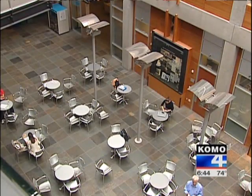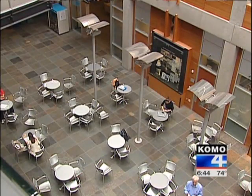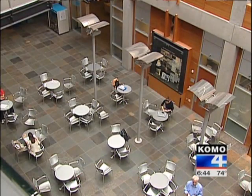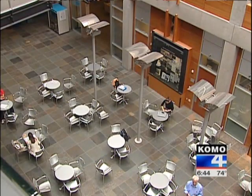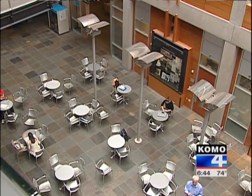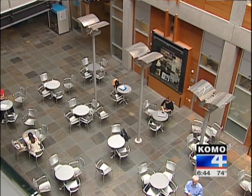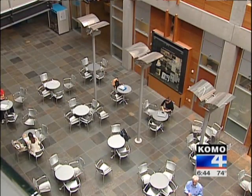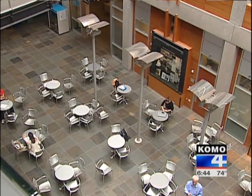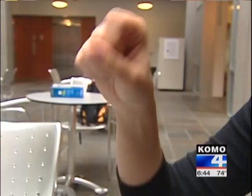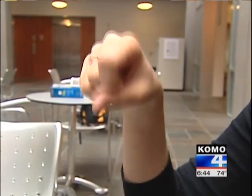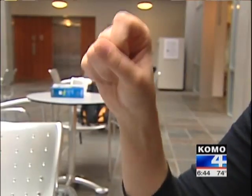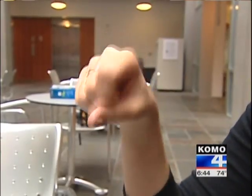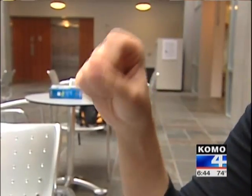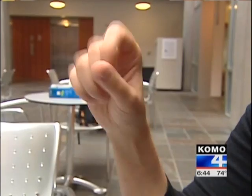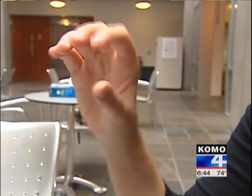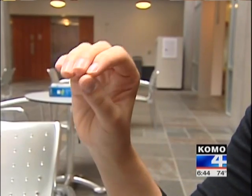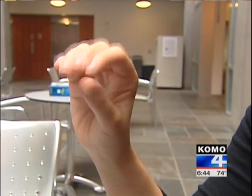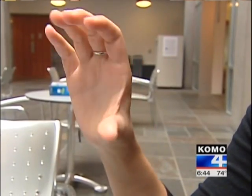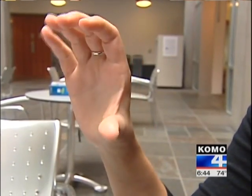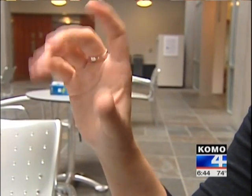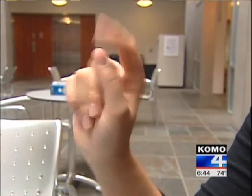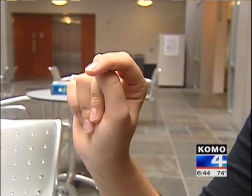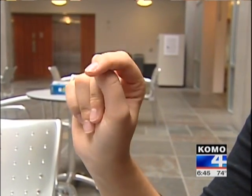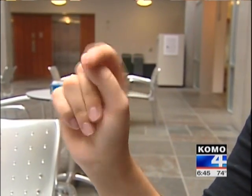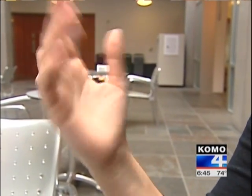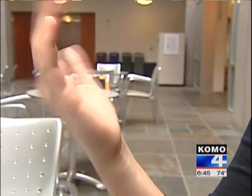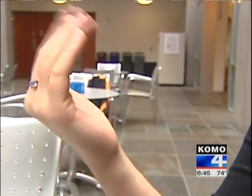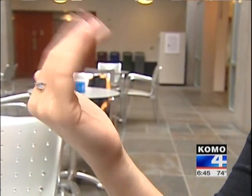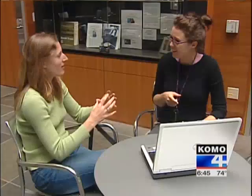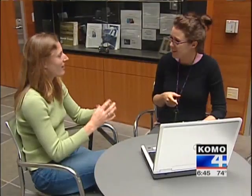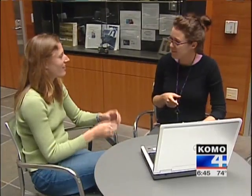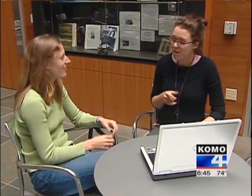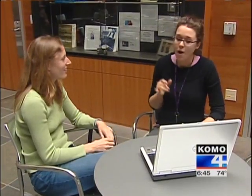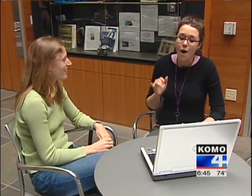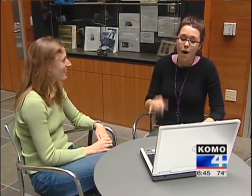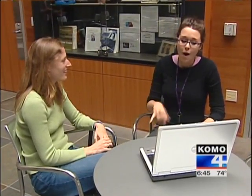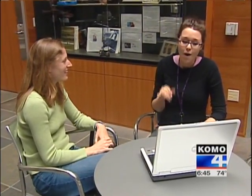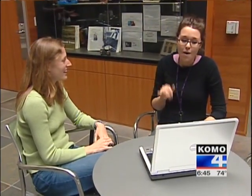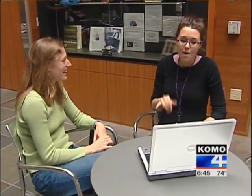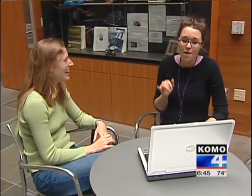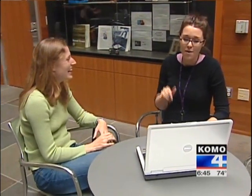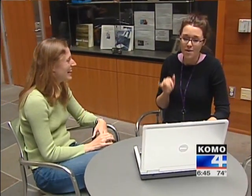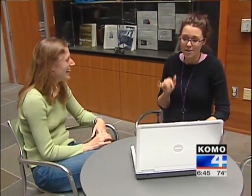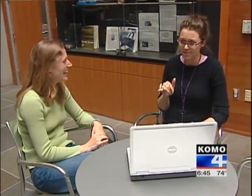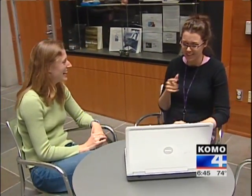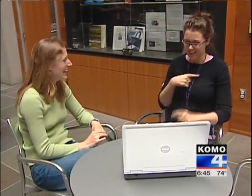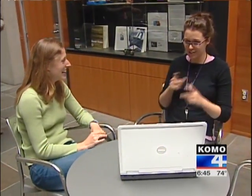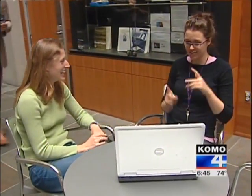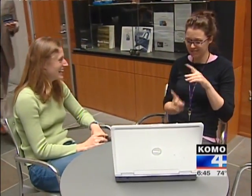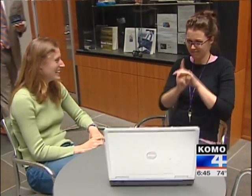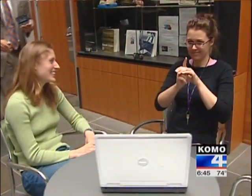[Reporter] For Jessica DeWitt, life without sound has been frustrating. Right now, the Deaf Community has to talk to eachother face to face.